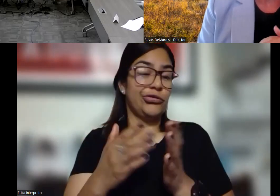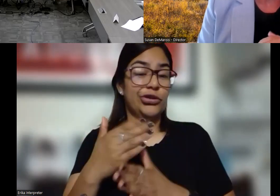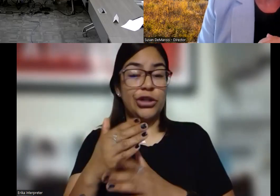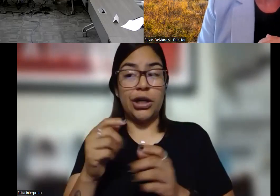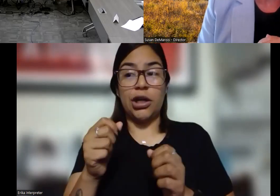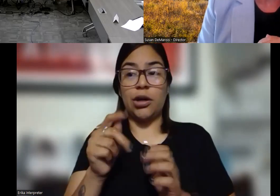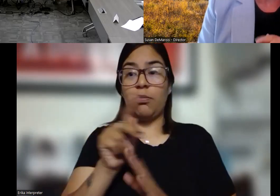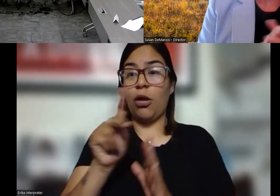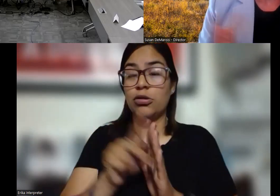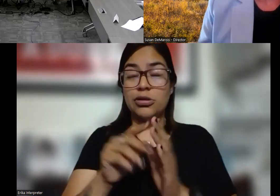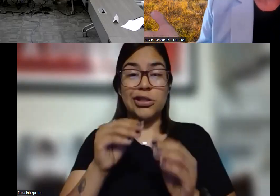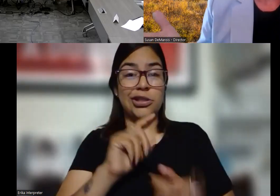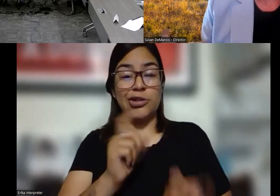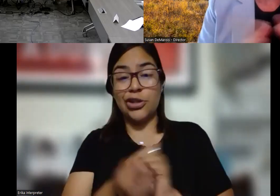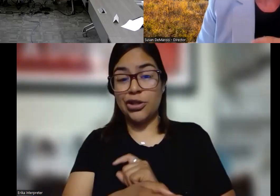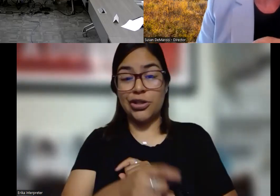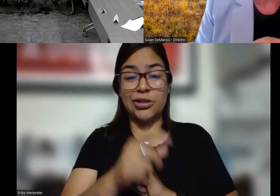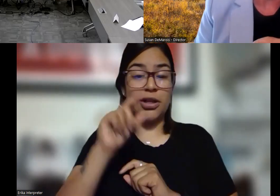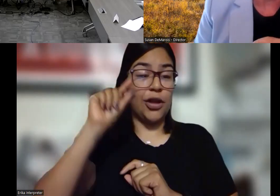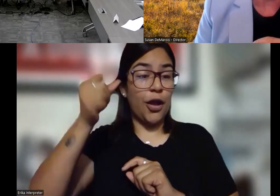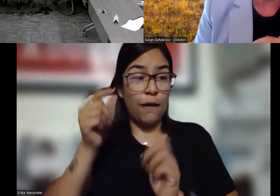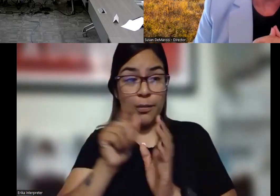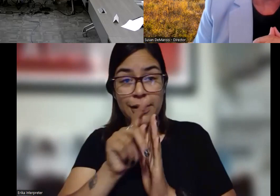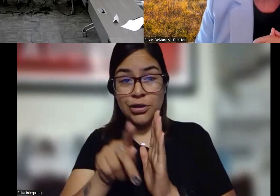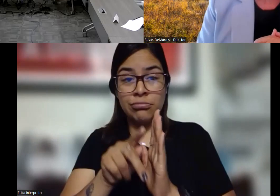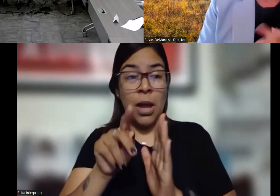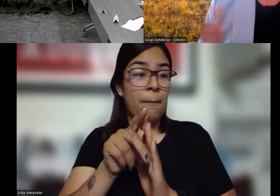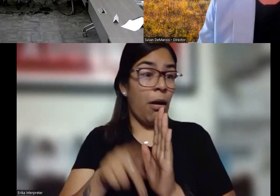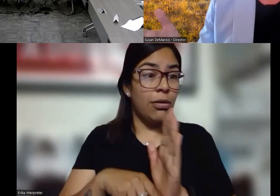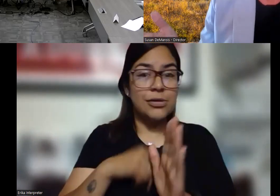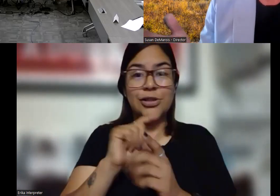legislative changes and and hopefully there will be things that can be done even without